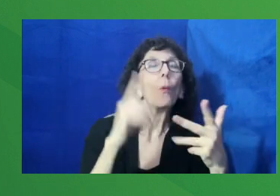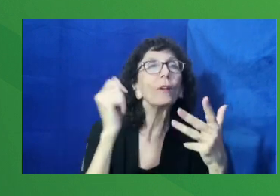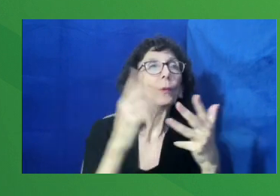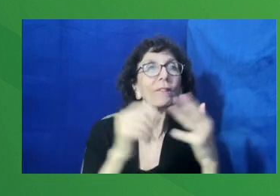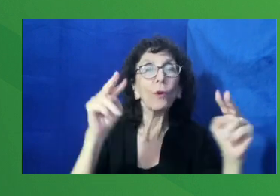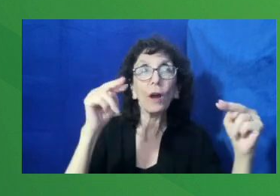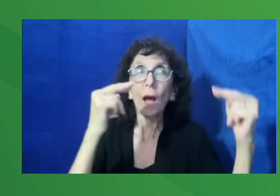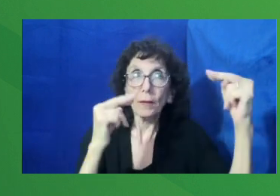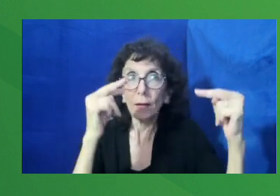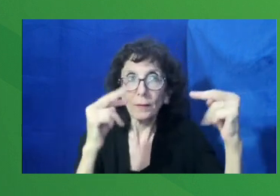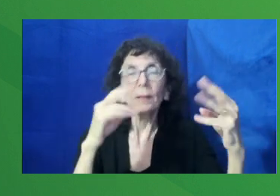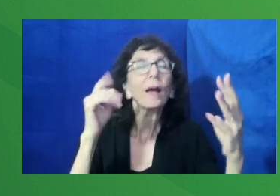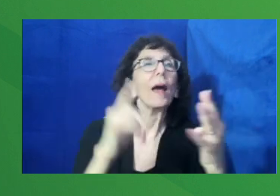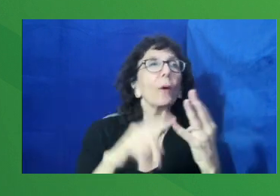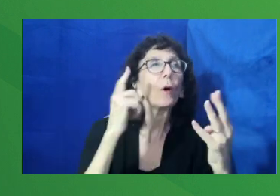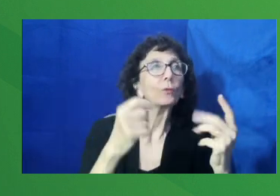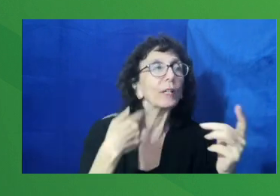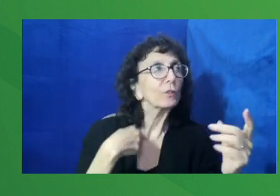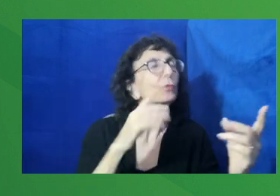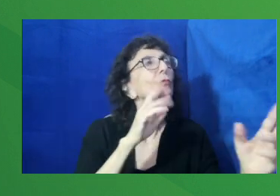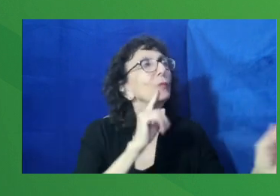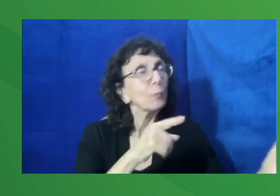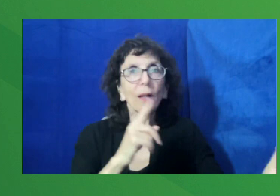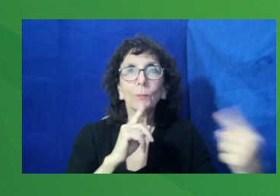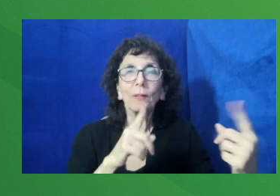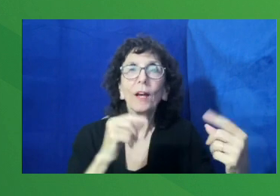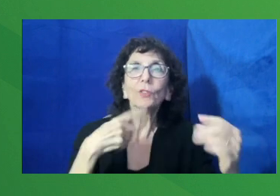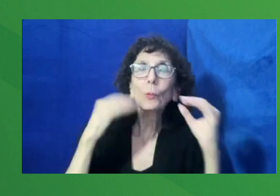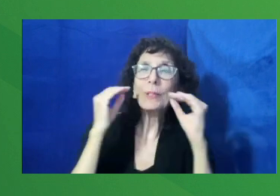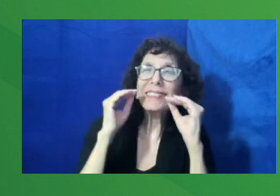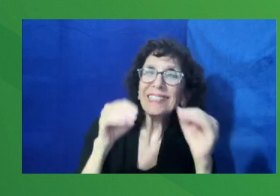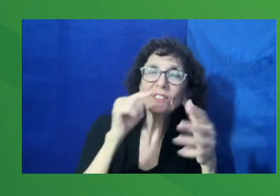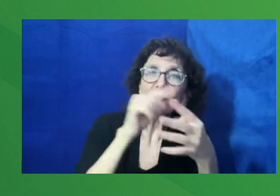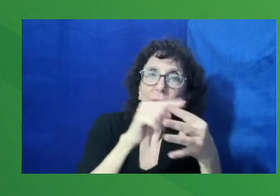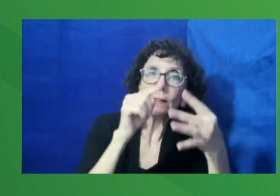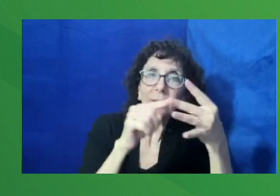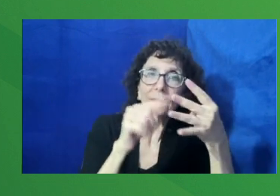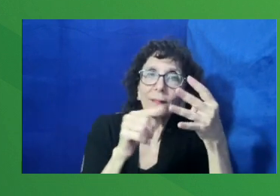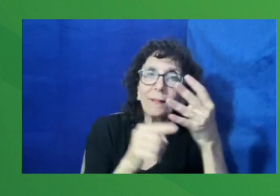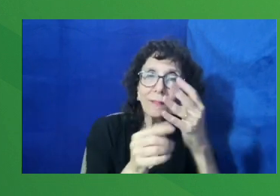as to focus on each of these to teach them as a skill. Now, as a really important point to note